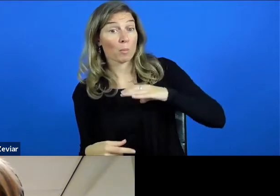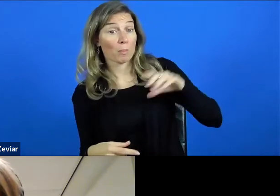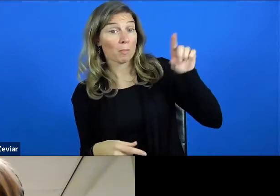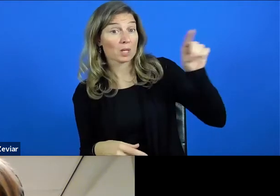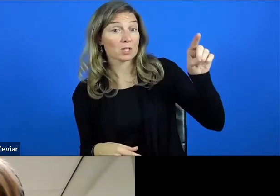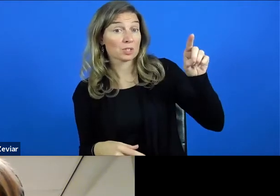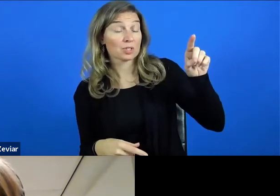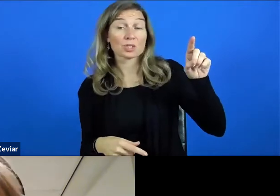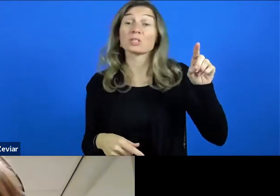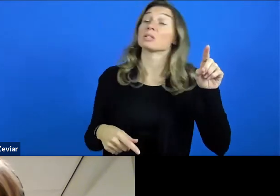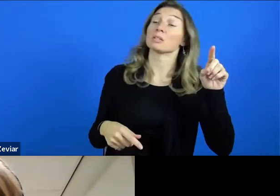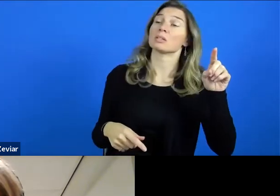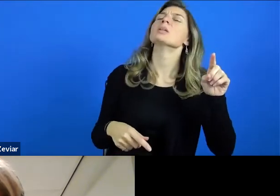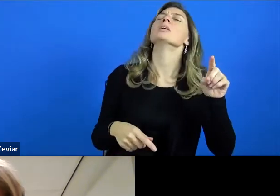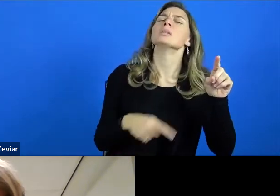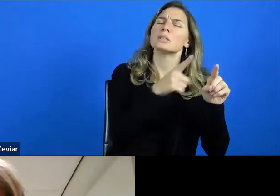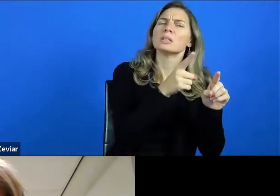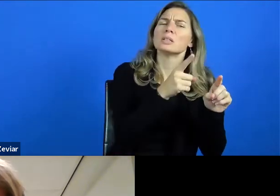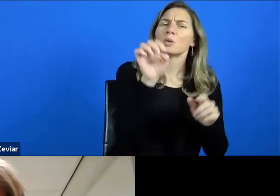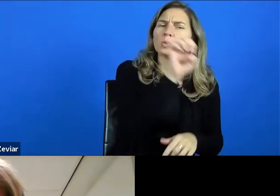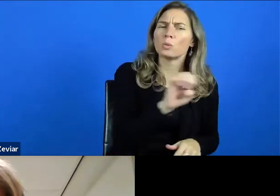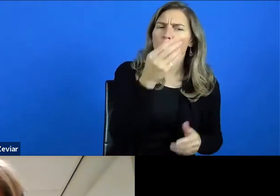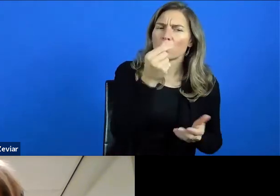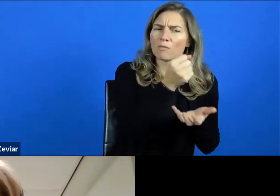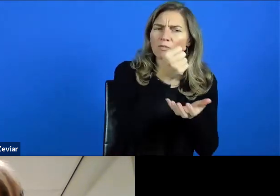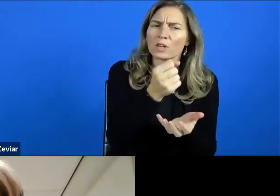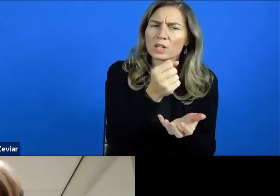of persons with disabilities and all persons for independent living.